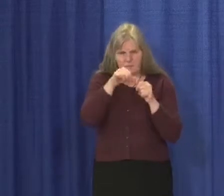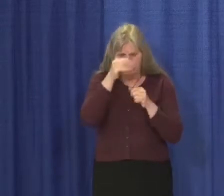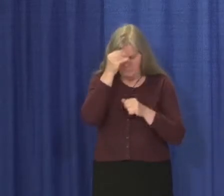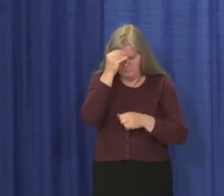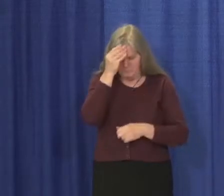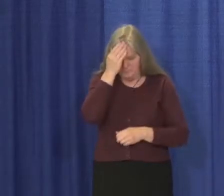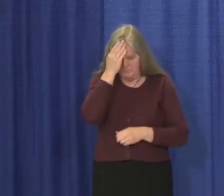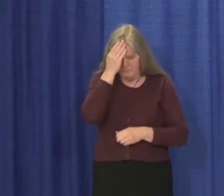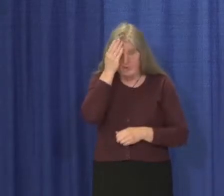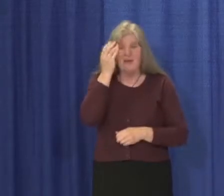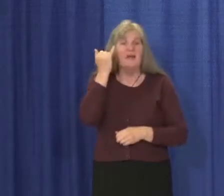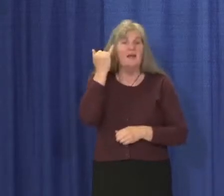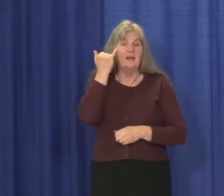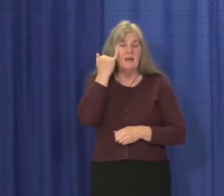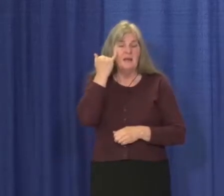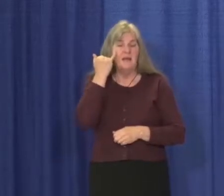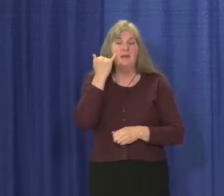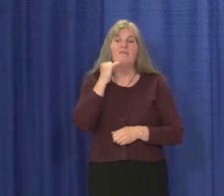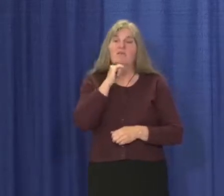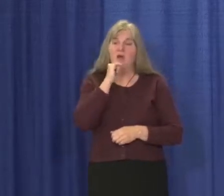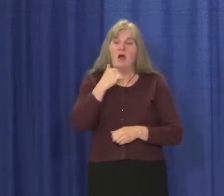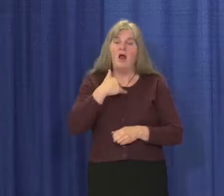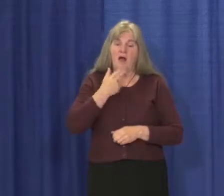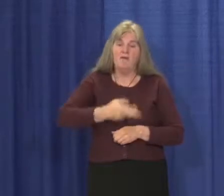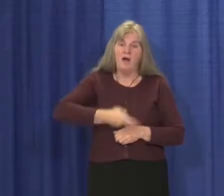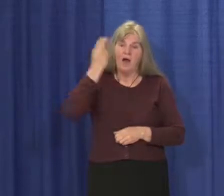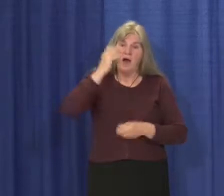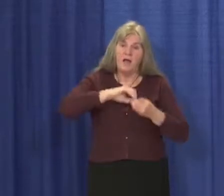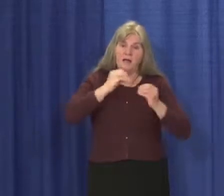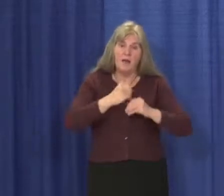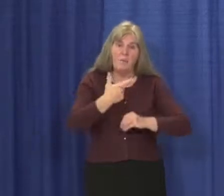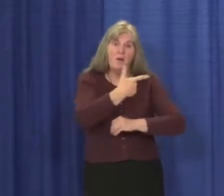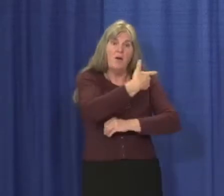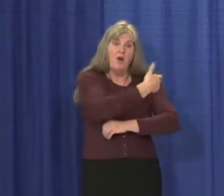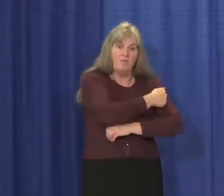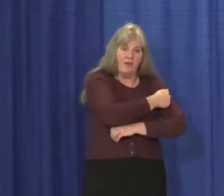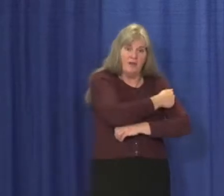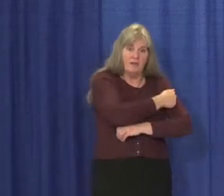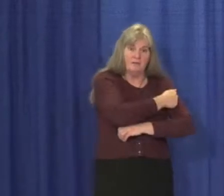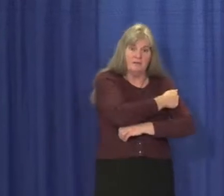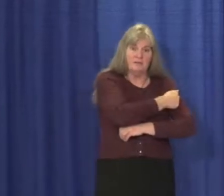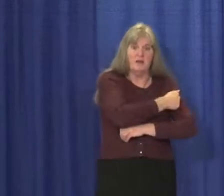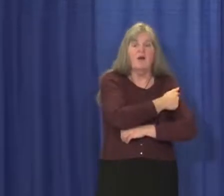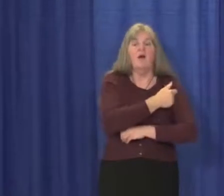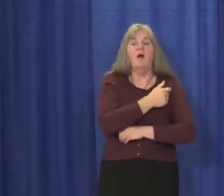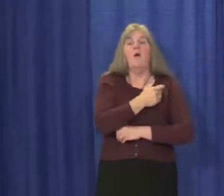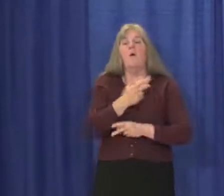If we did not have our current high levels of vaccination the impact would certainly have been